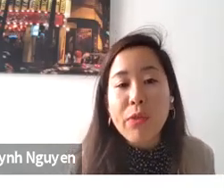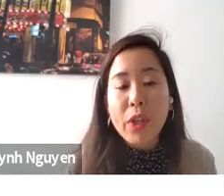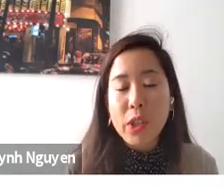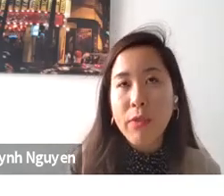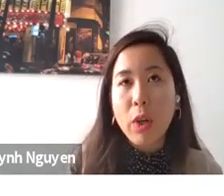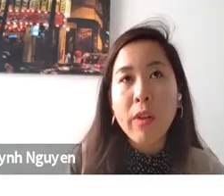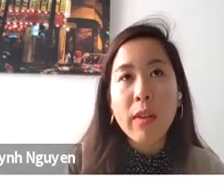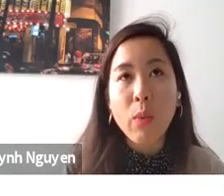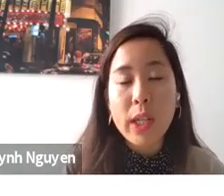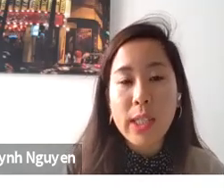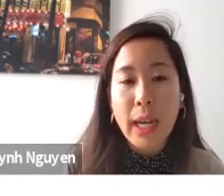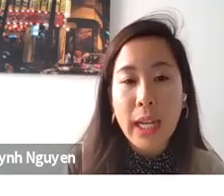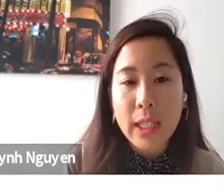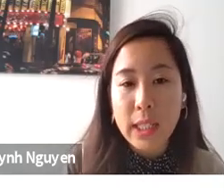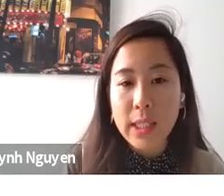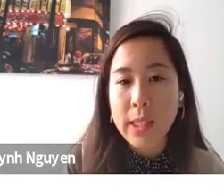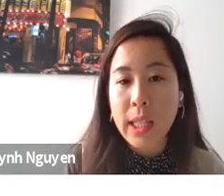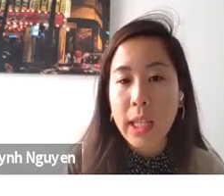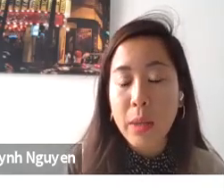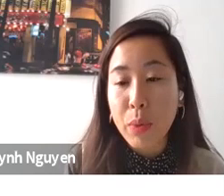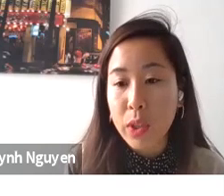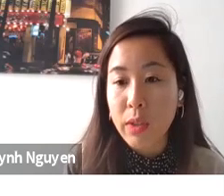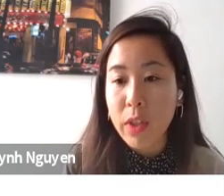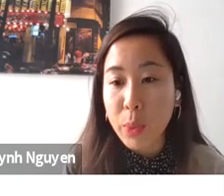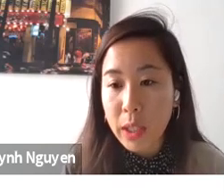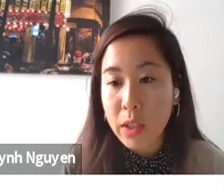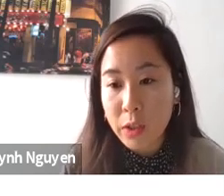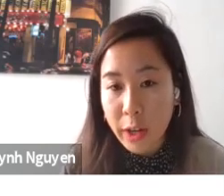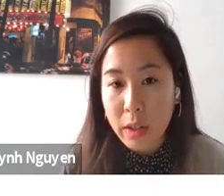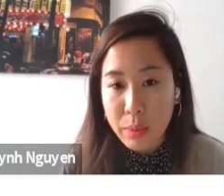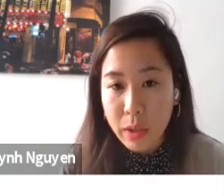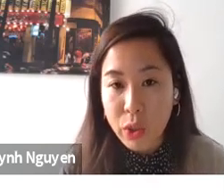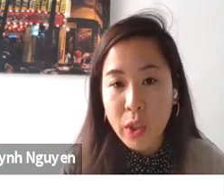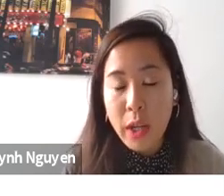So first of all, what is highlighted is the importance of a twin track approach